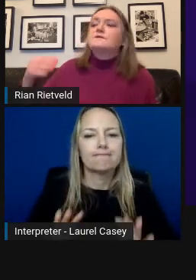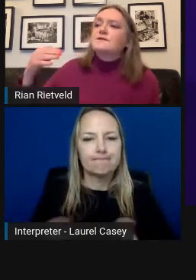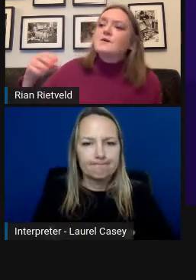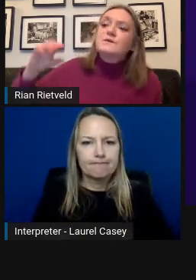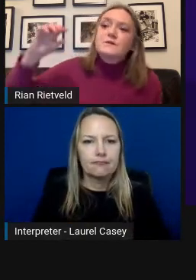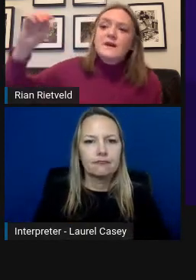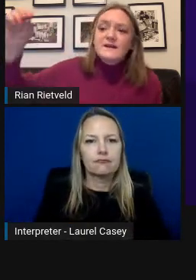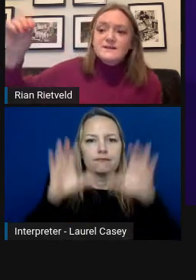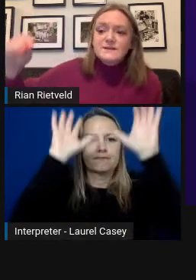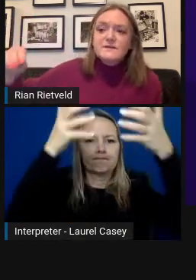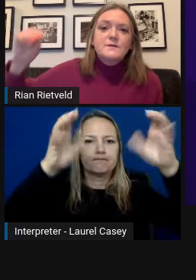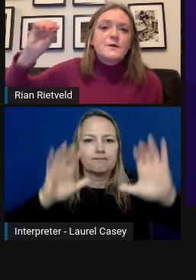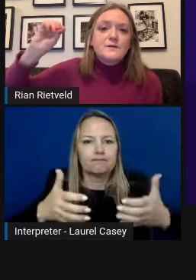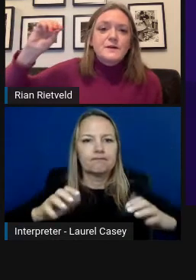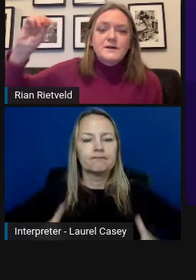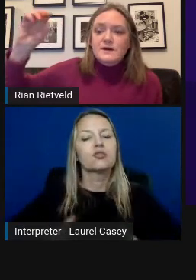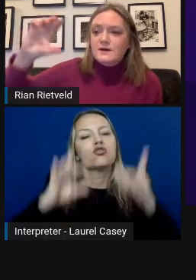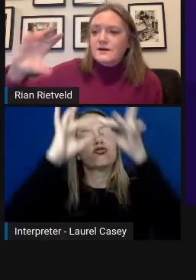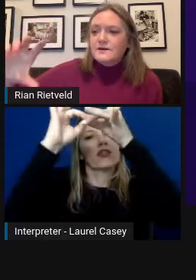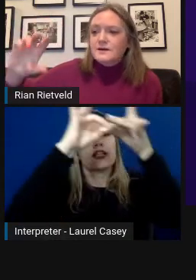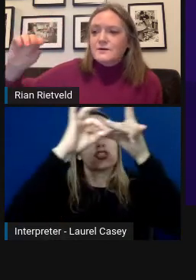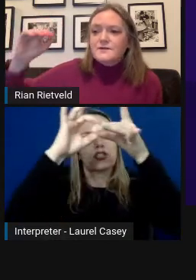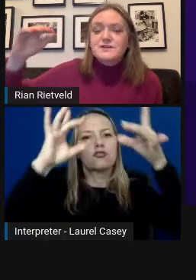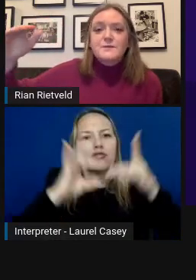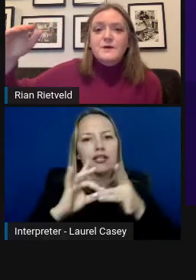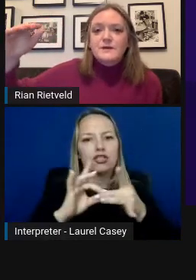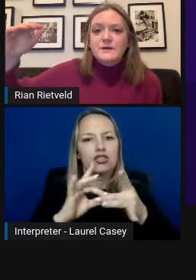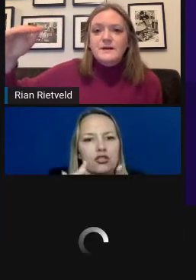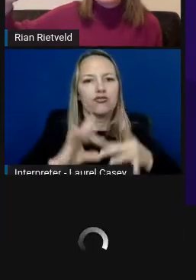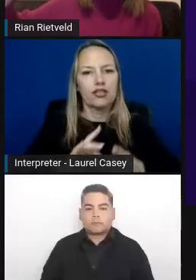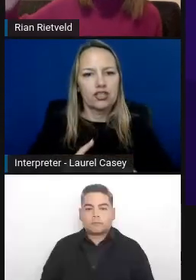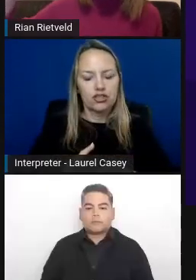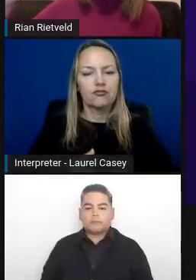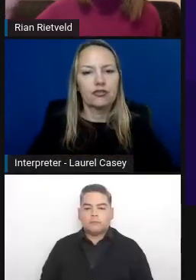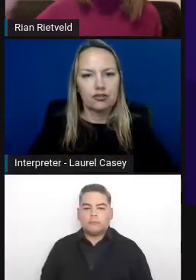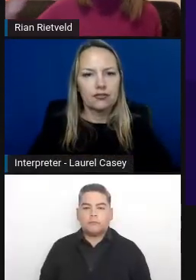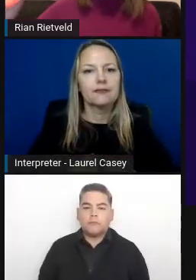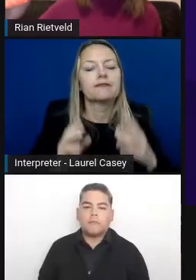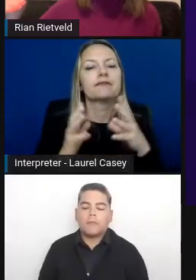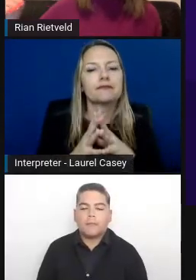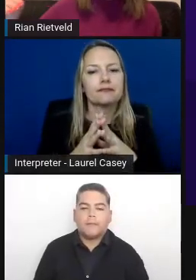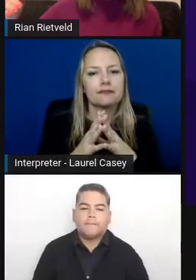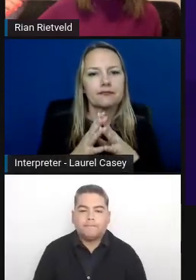The relation of the ship, the legend is announced with each field.